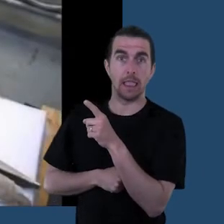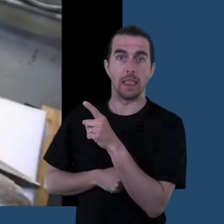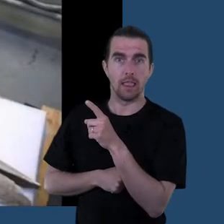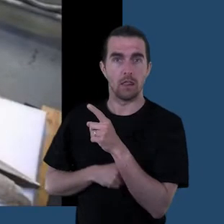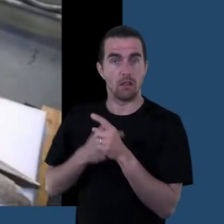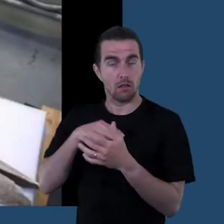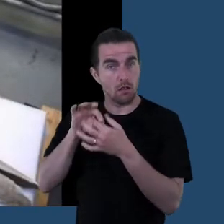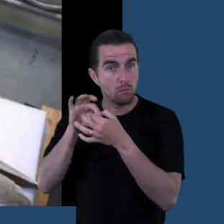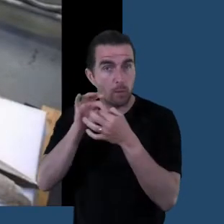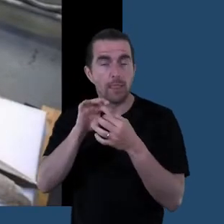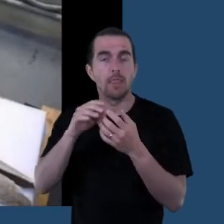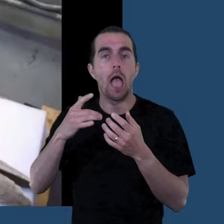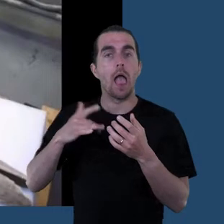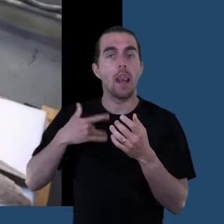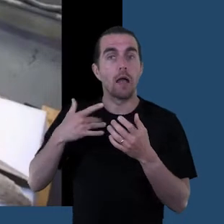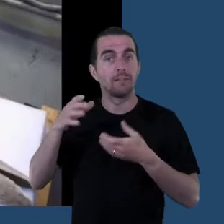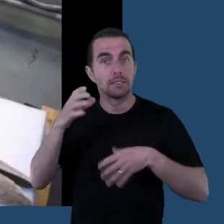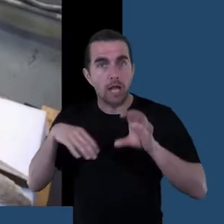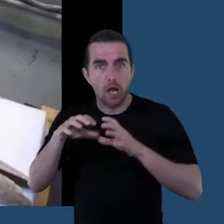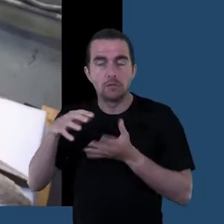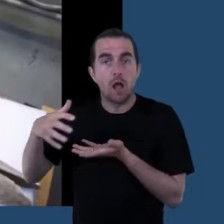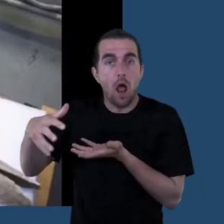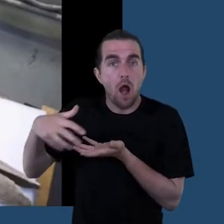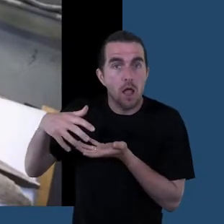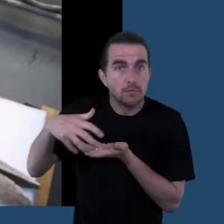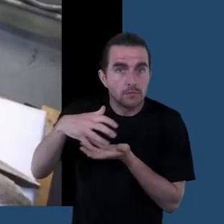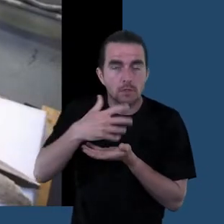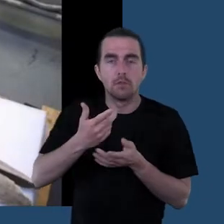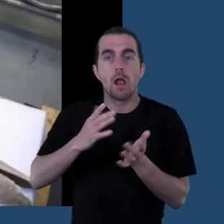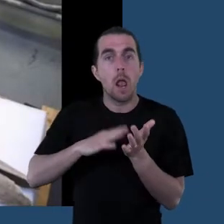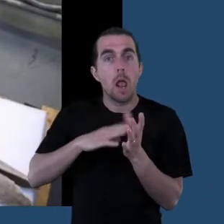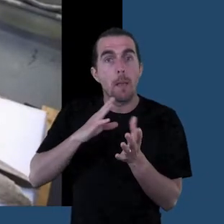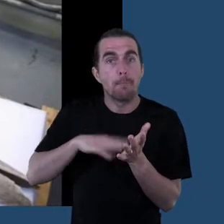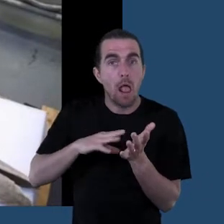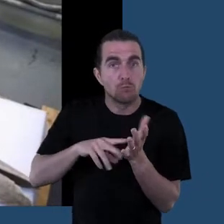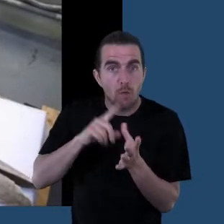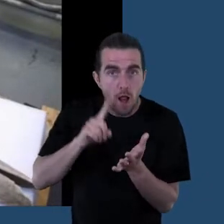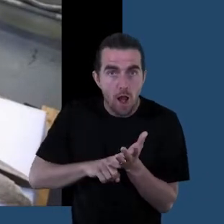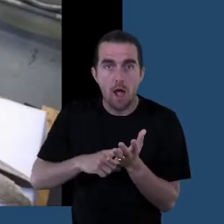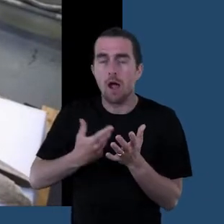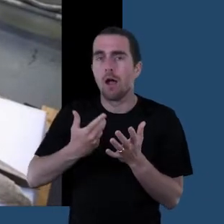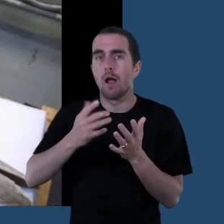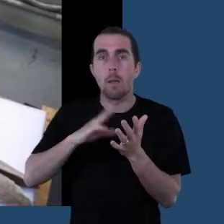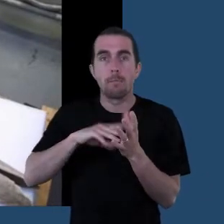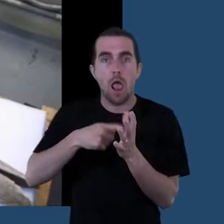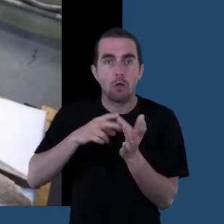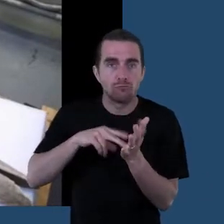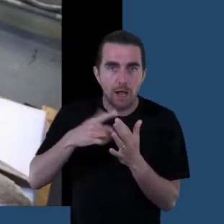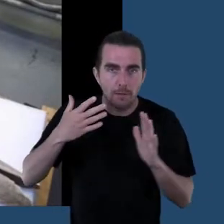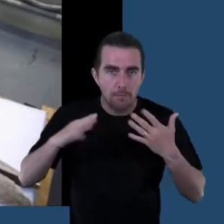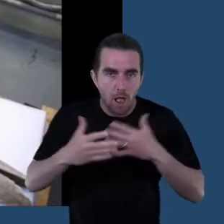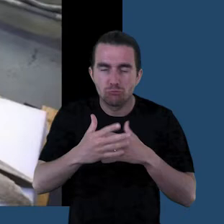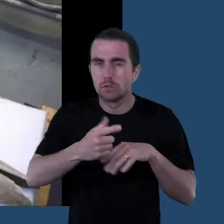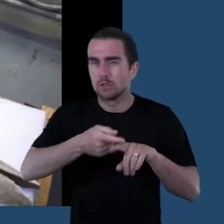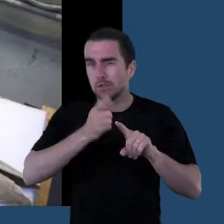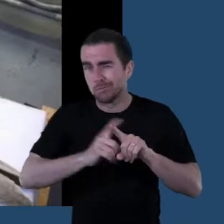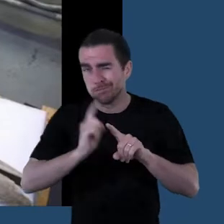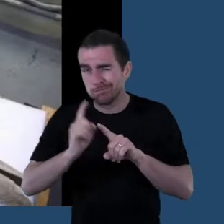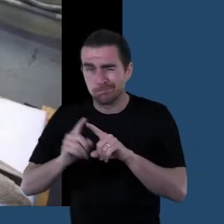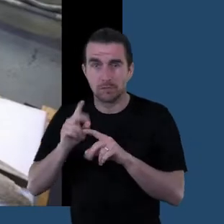I work with the life sciences collection, the mammals collection, and specifically the marine mammals. And there's an image on the screen now